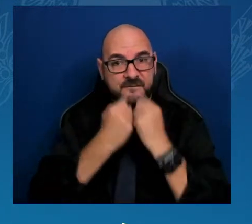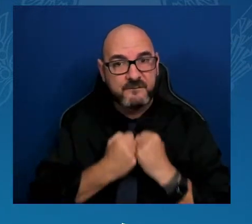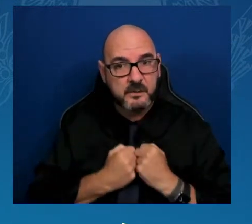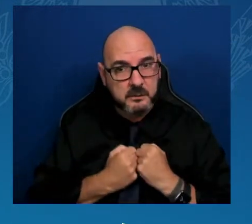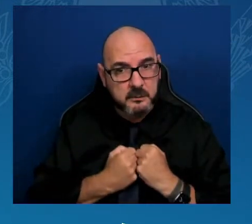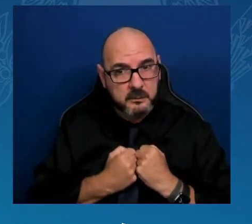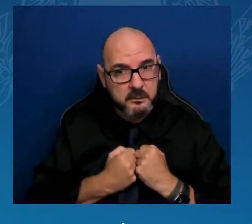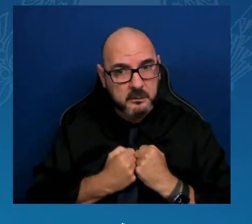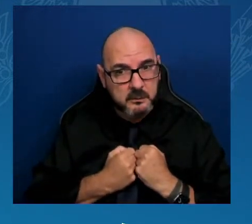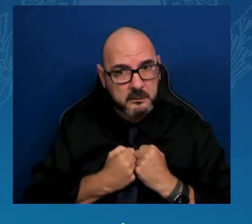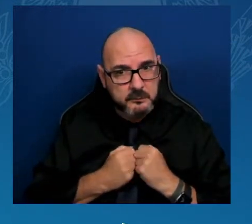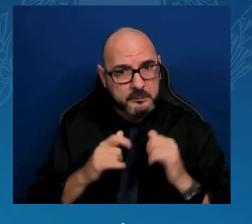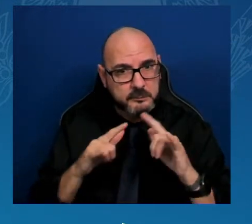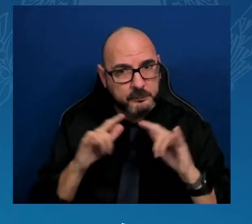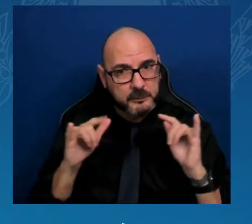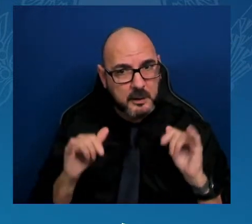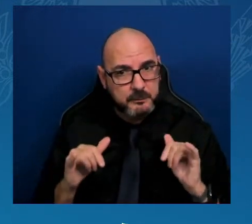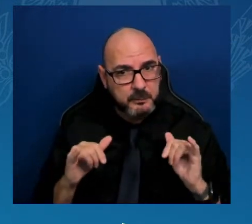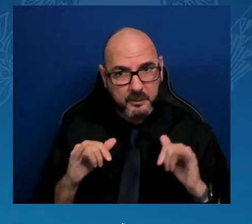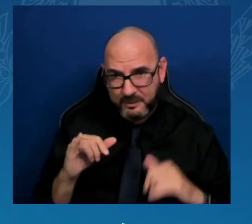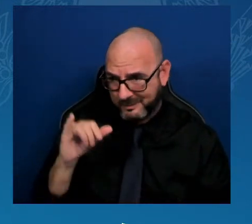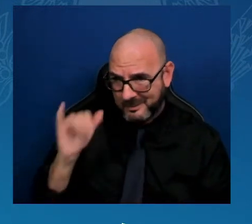refuse to pass reasonable gun safety laws --